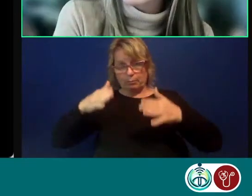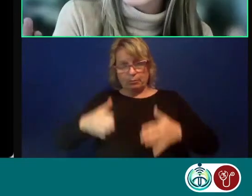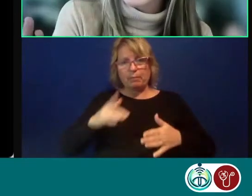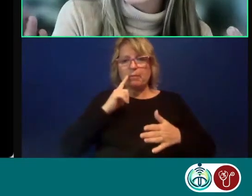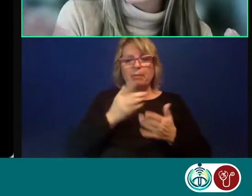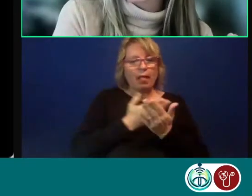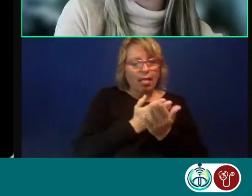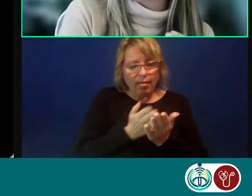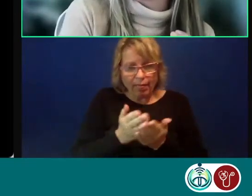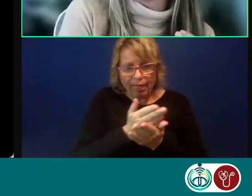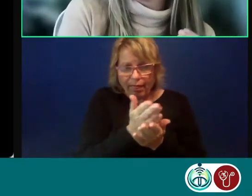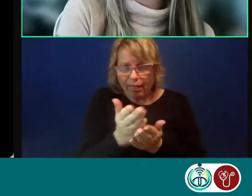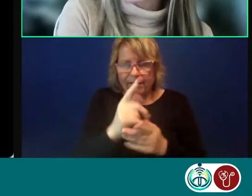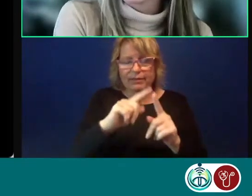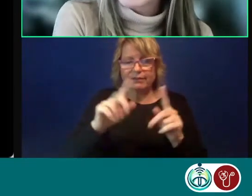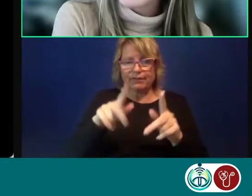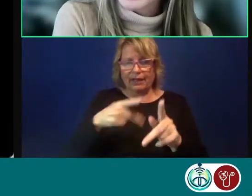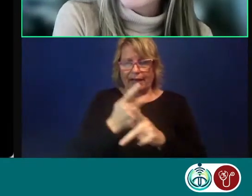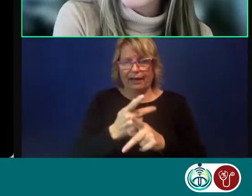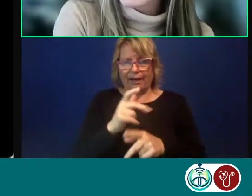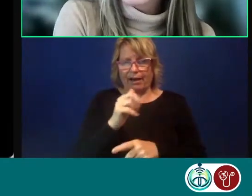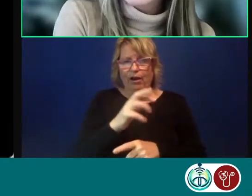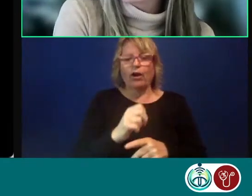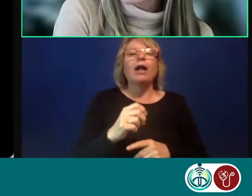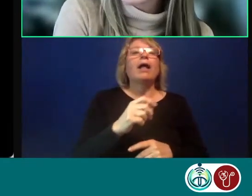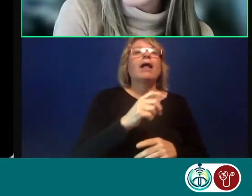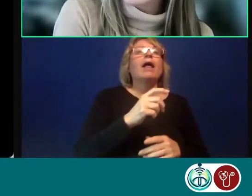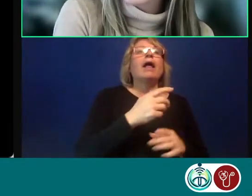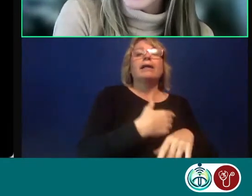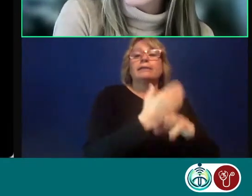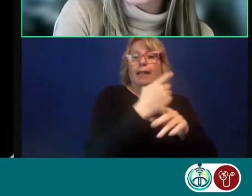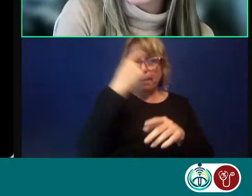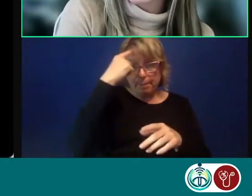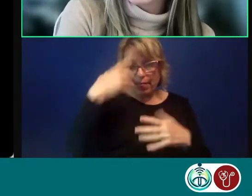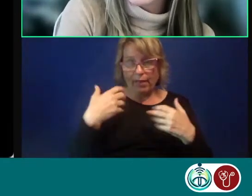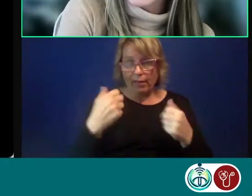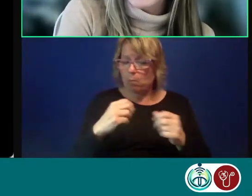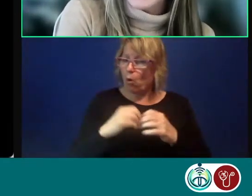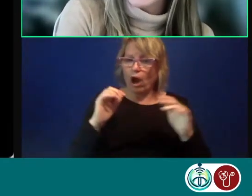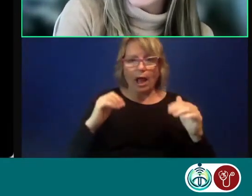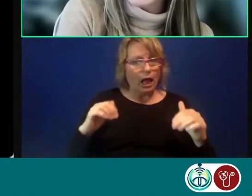of care, for example, telemental health. It might be extra challenging to feel like you can actually